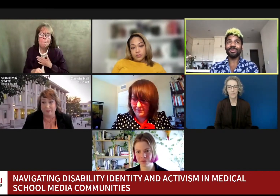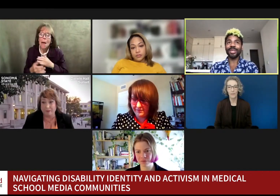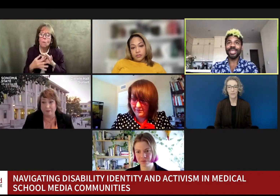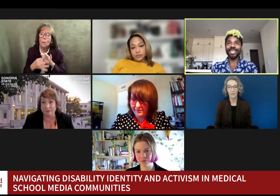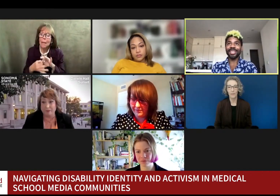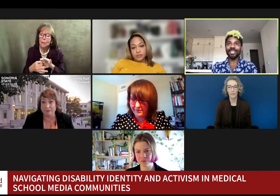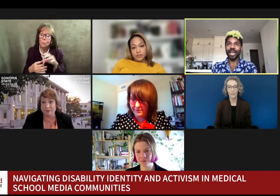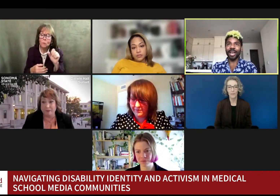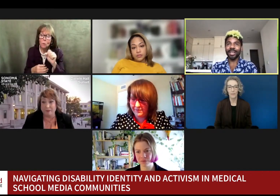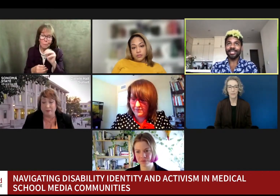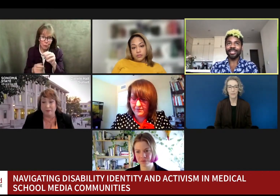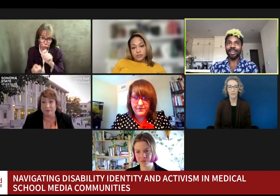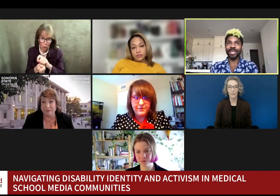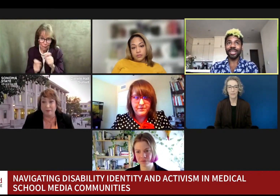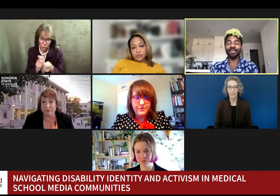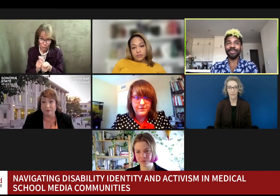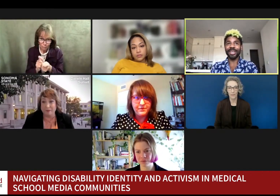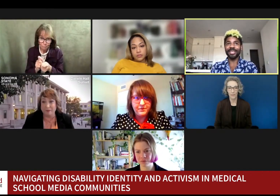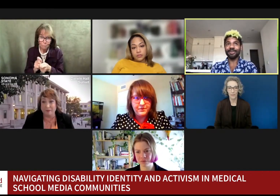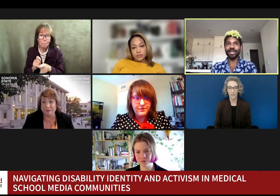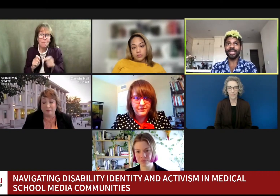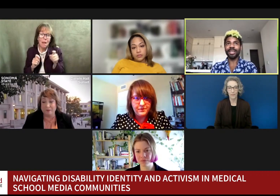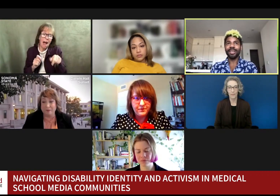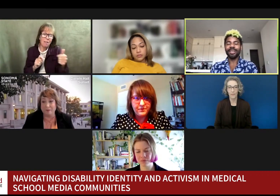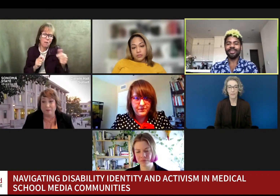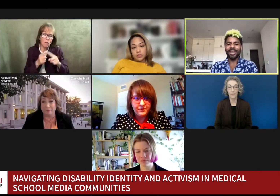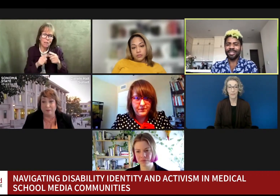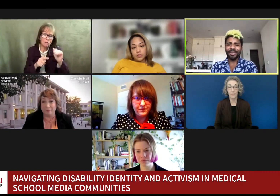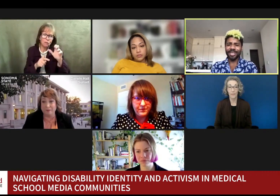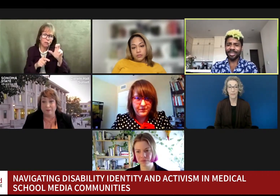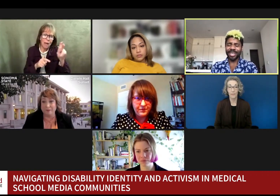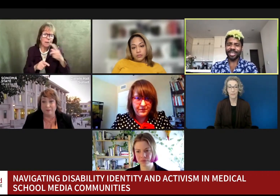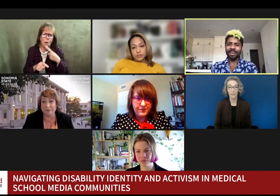One thing that Jack actually taught me and other friends, they were like, you're already doing a great job.